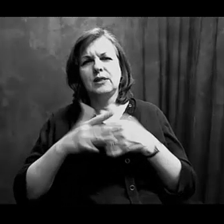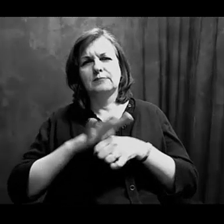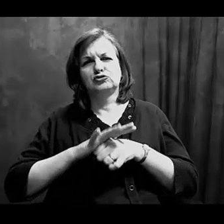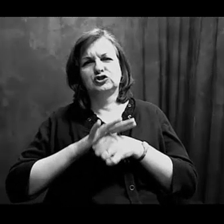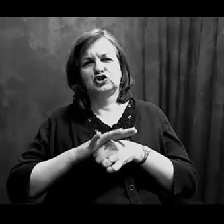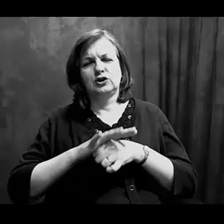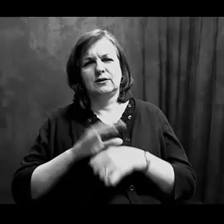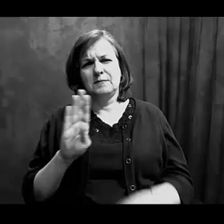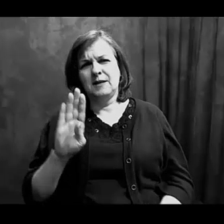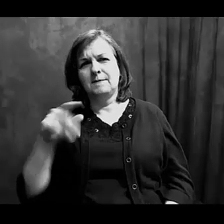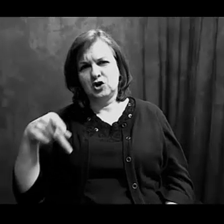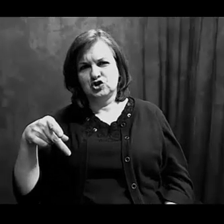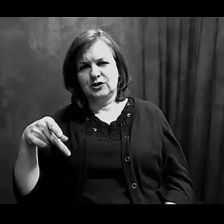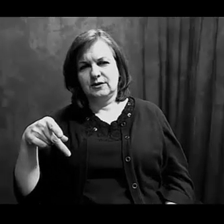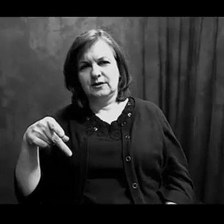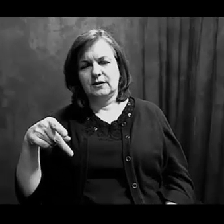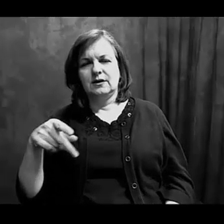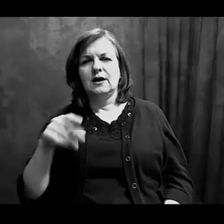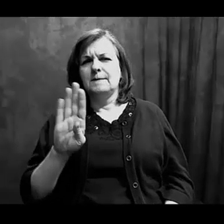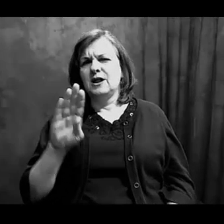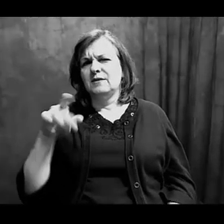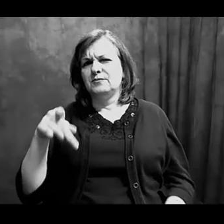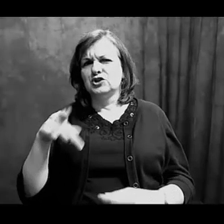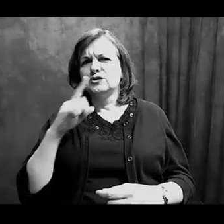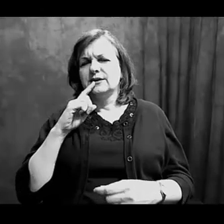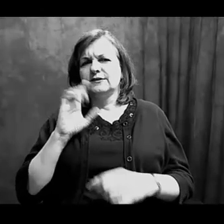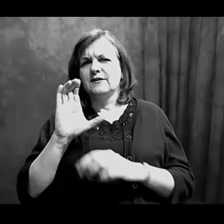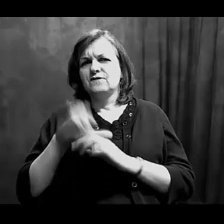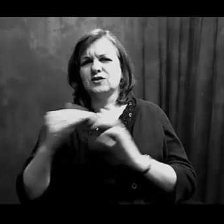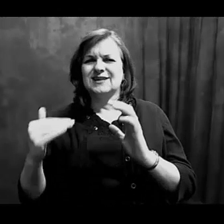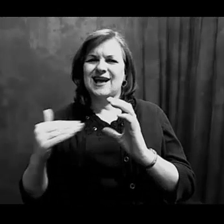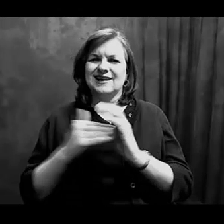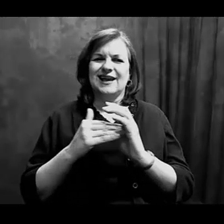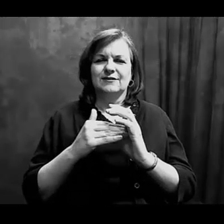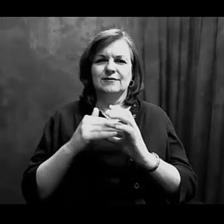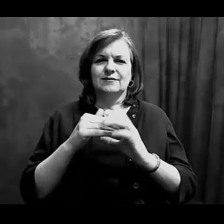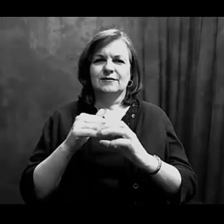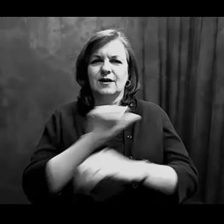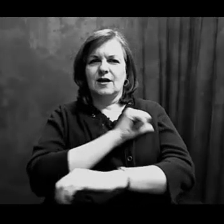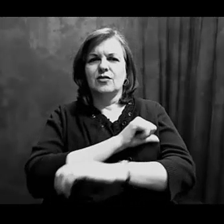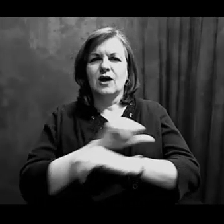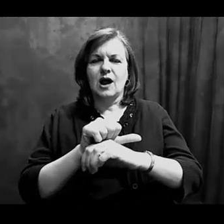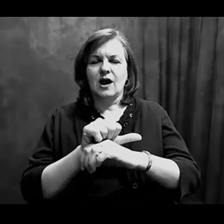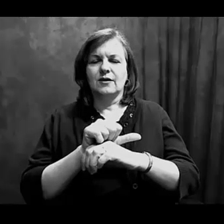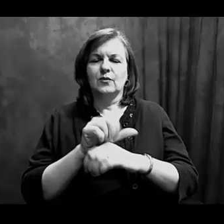your blood pressure is the force on the vessel walls this is caused by your heart - this is